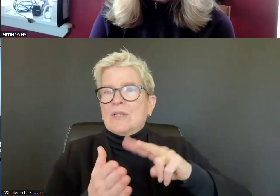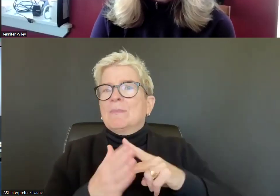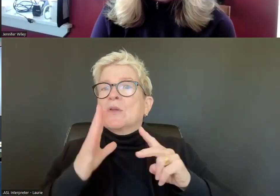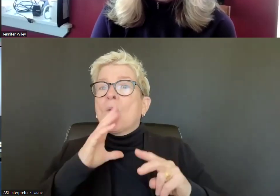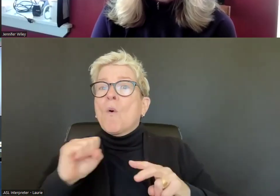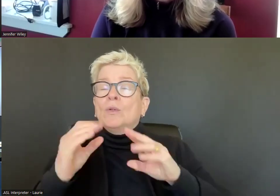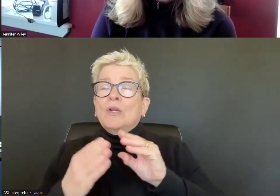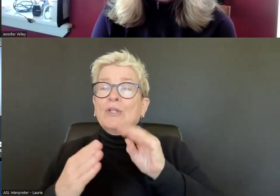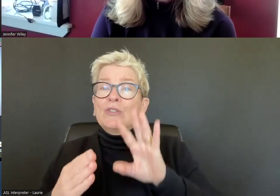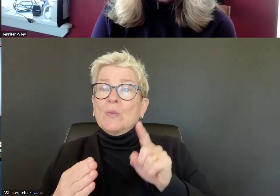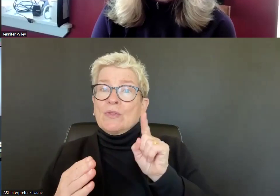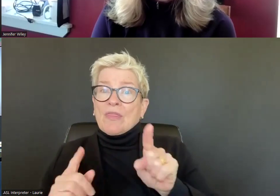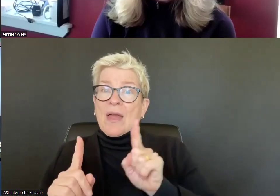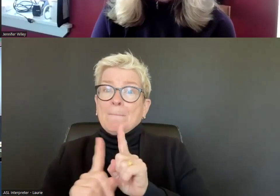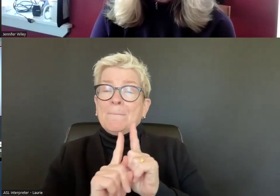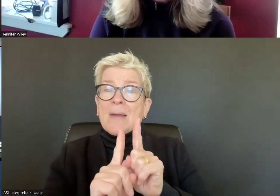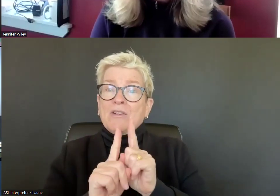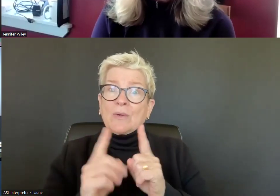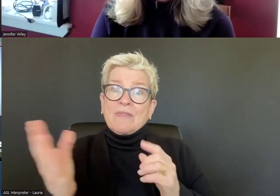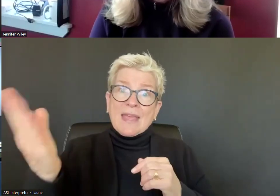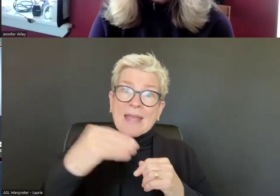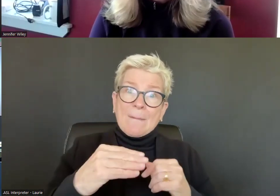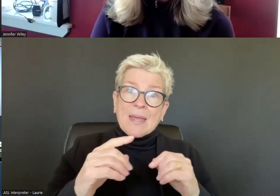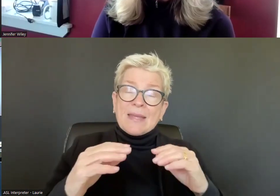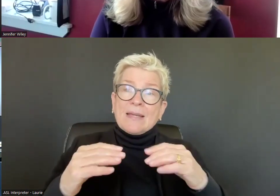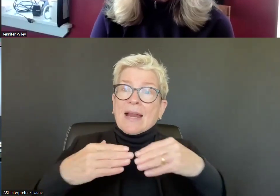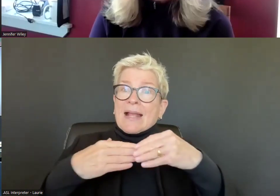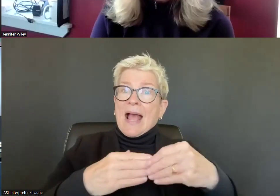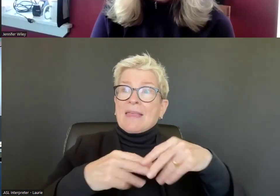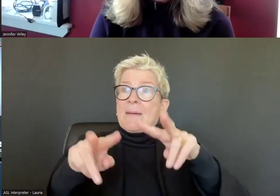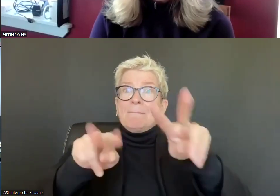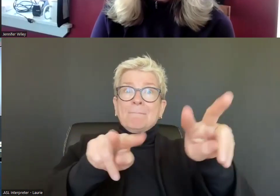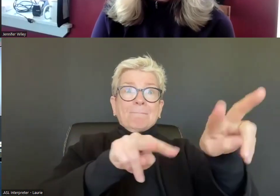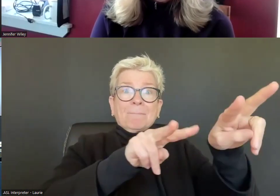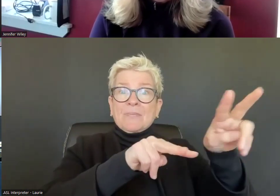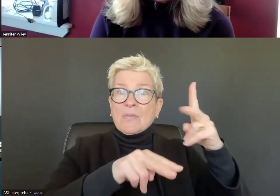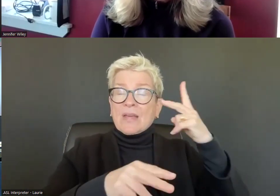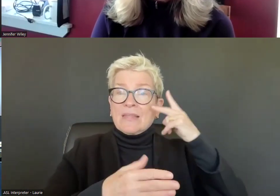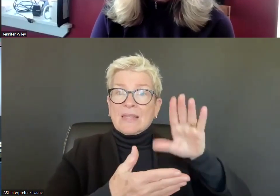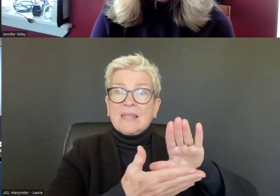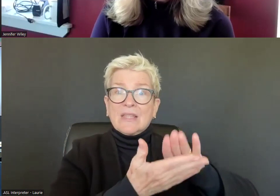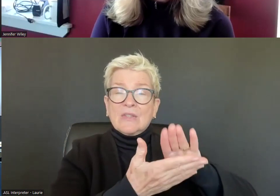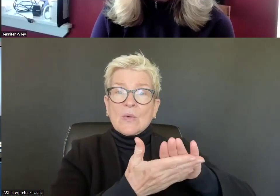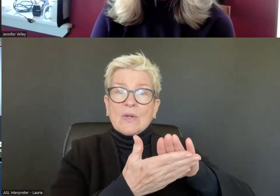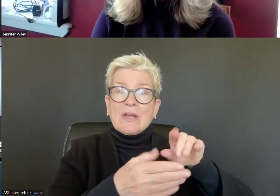to show them around the school and to just be a part of their first day experience.